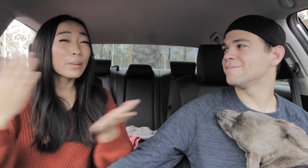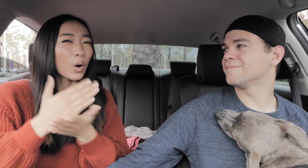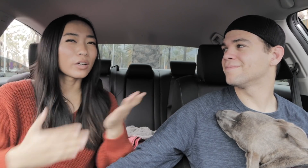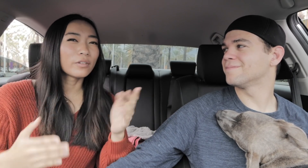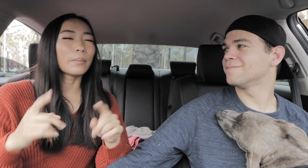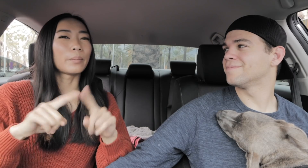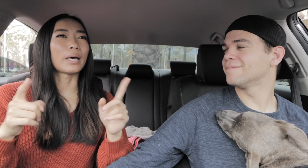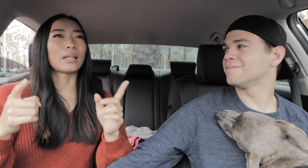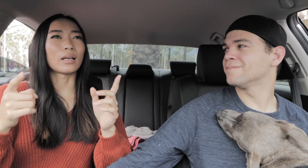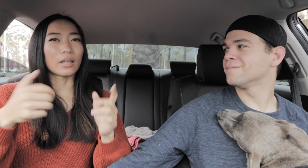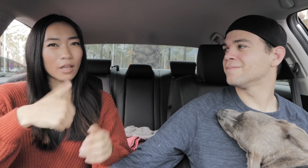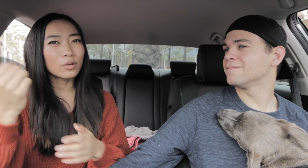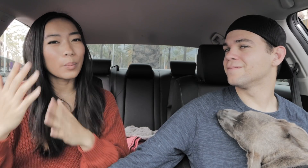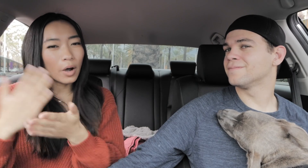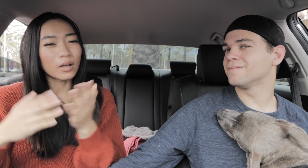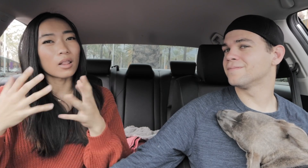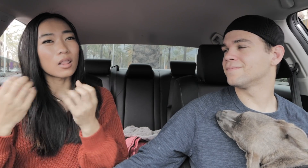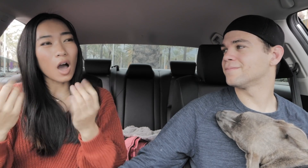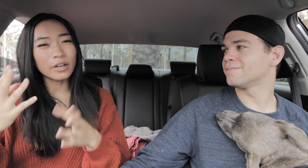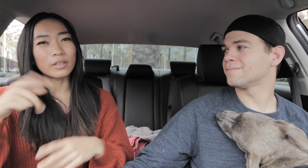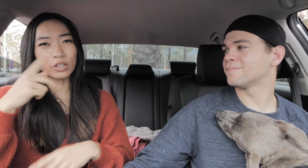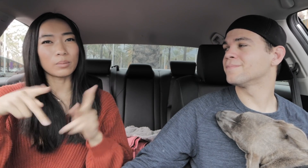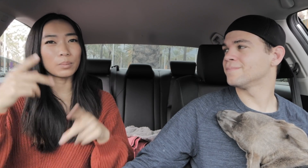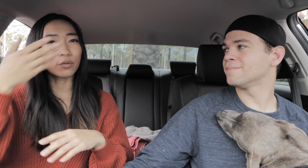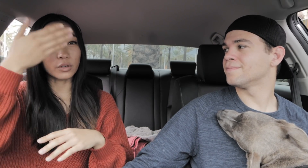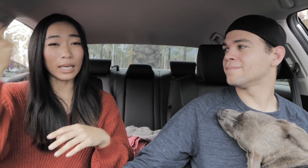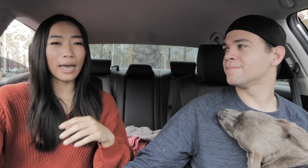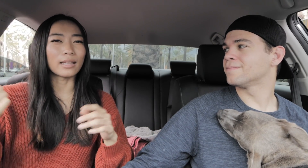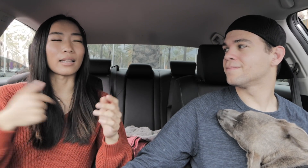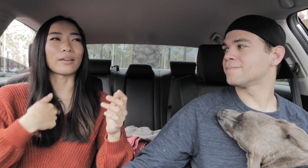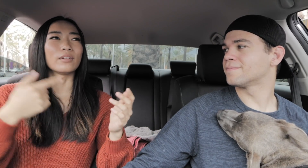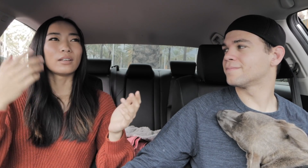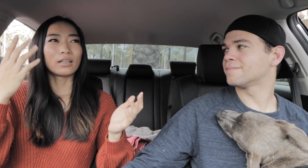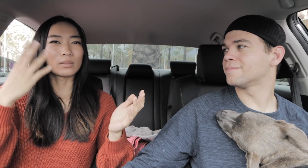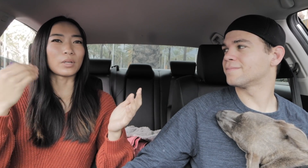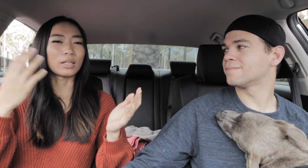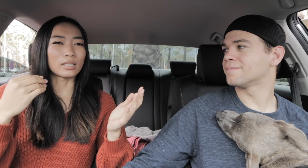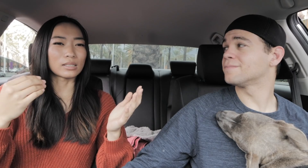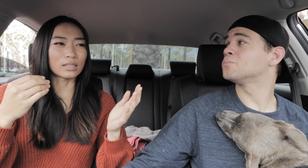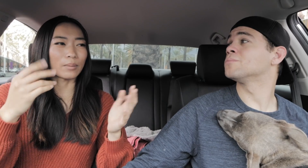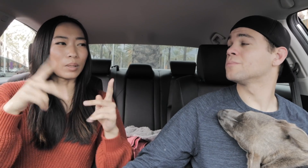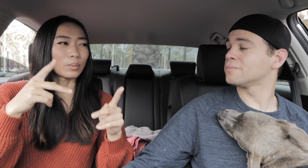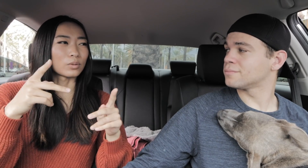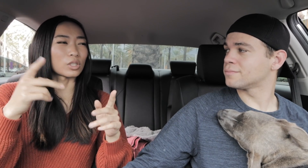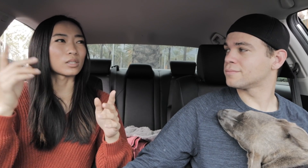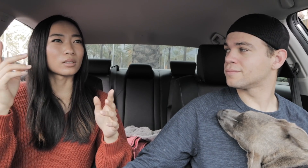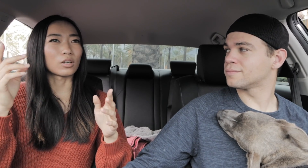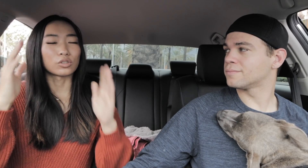as clear must have to look at the signs sometimes I think it's just there's there's a lot of different ways of communicating and signing, just signing is not the only one and everyone's different on how, how much they use different ways of communicating. A lot of people think learning sign language means